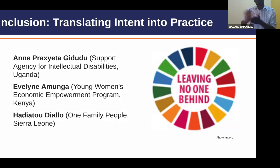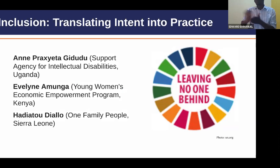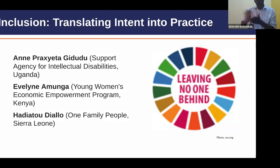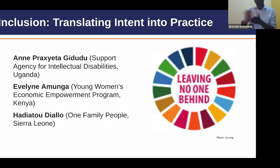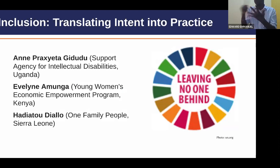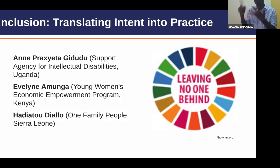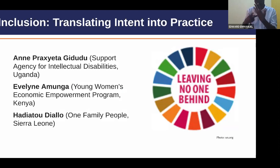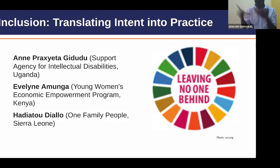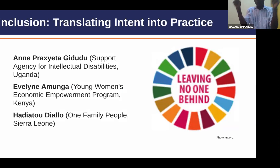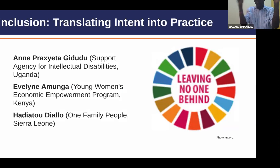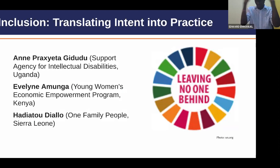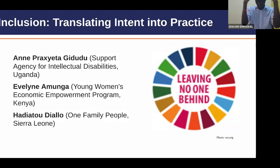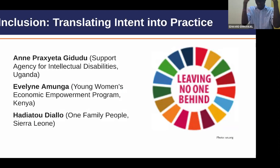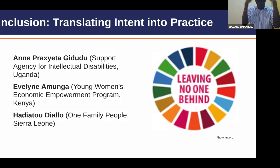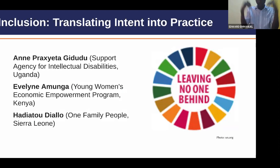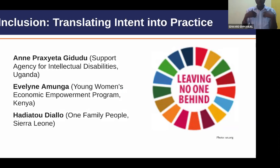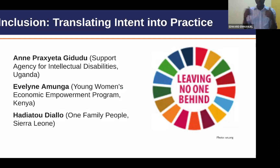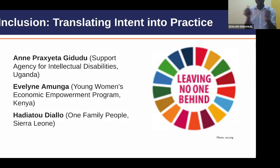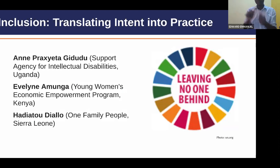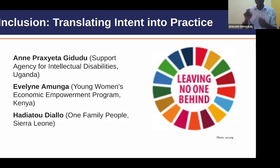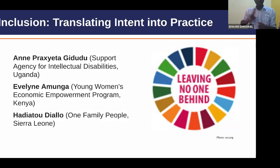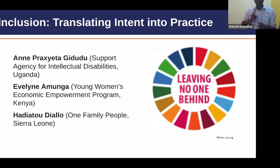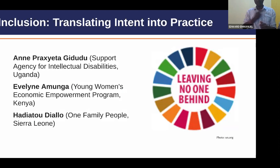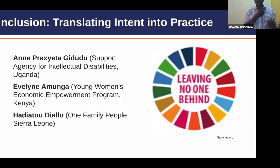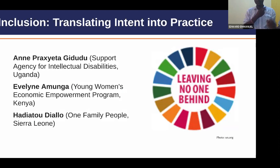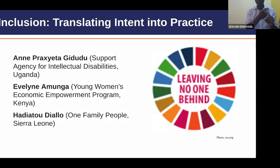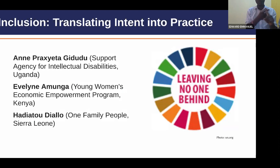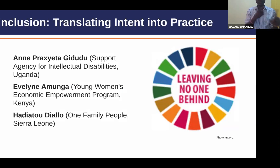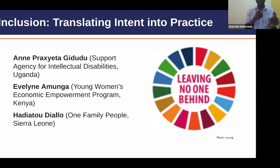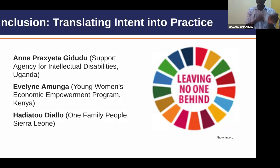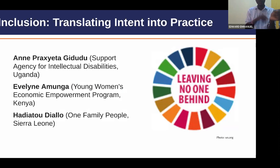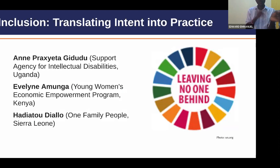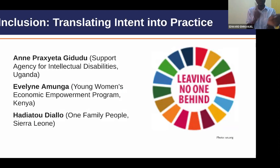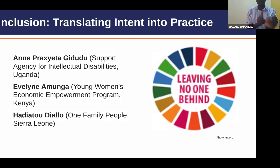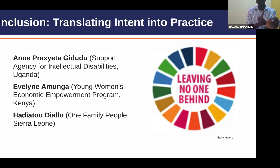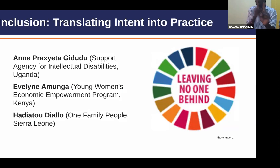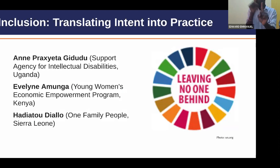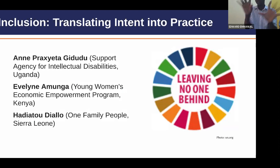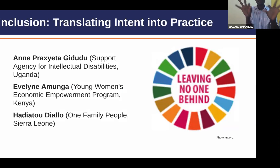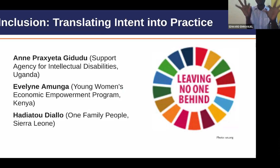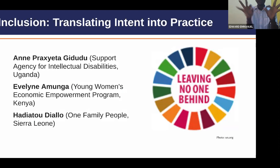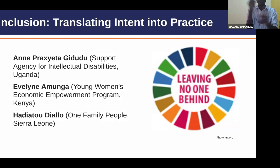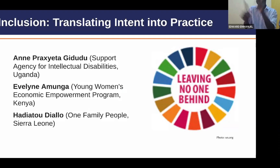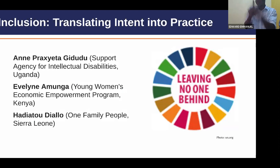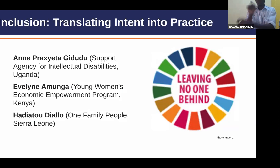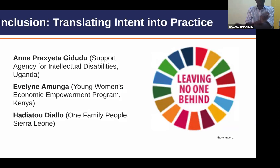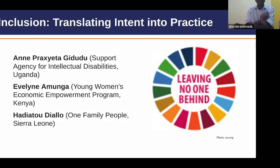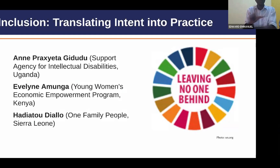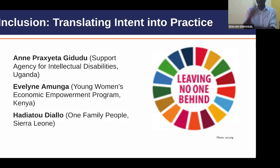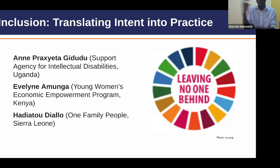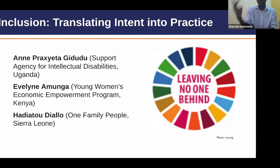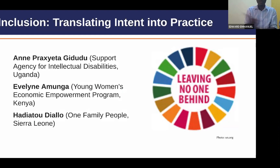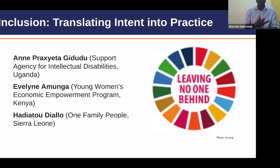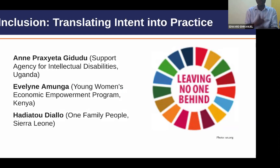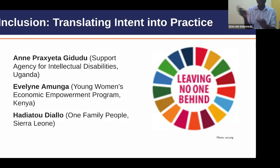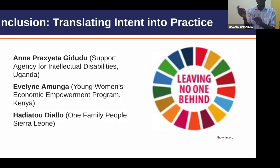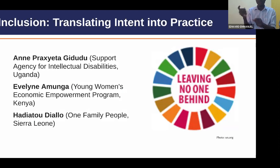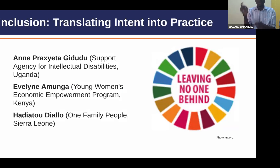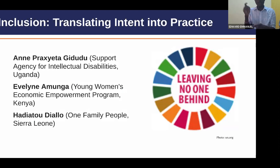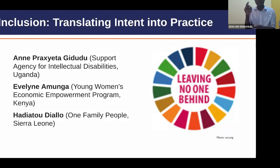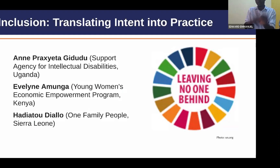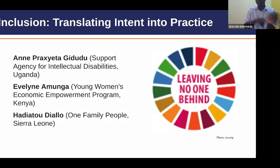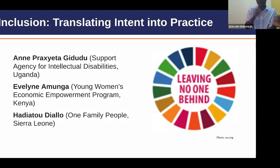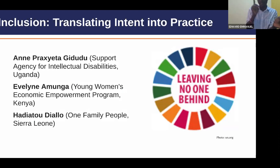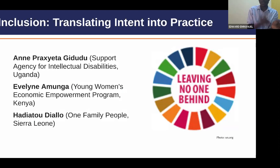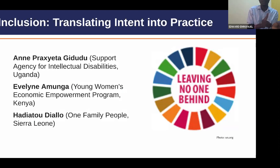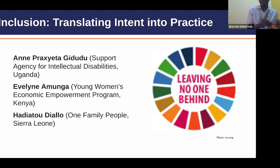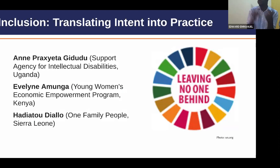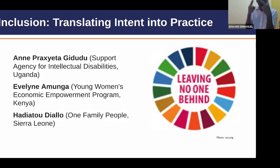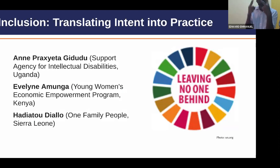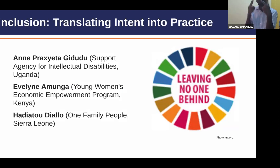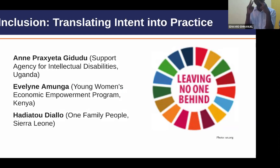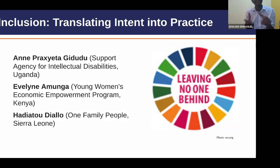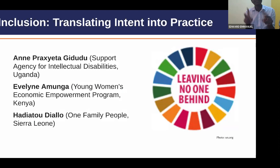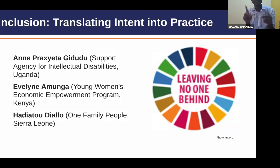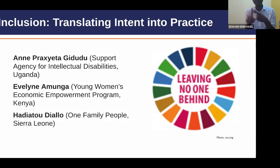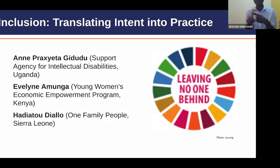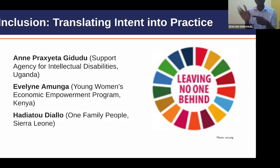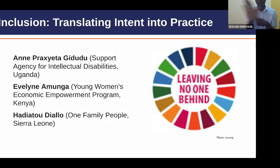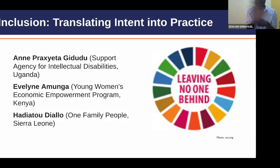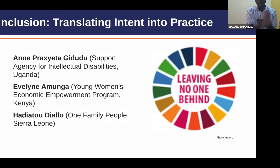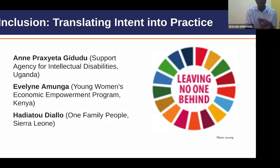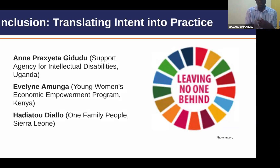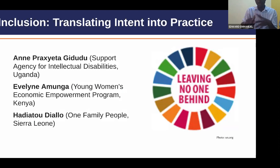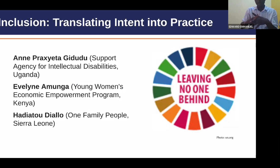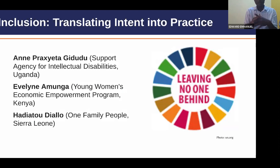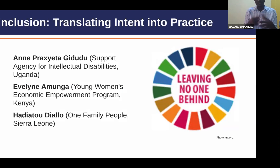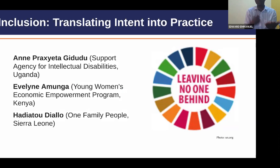1,5 Ce week-end and Evelyn and Hedith to and with.